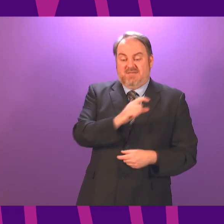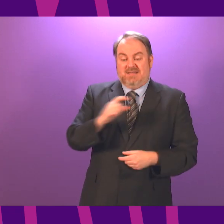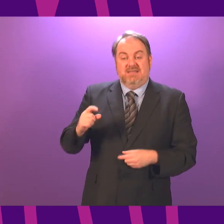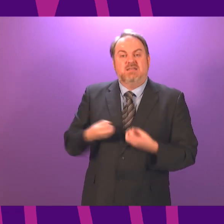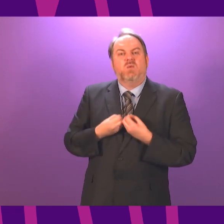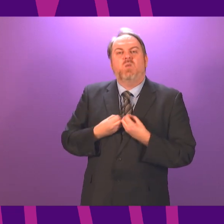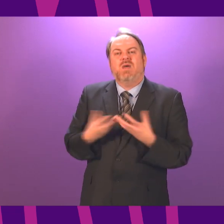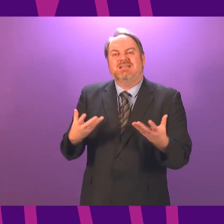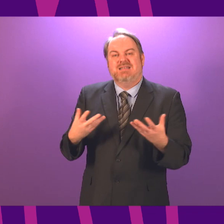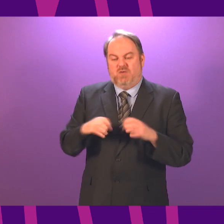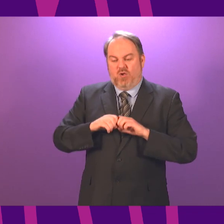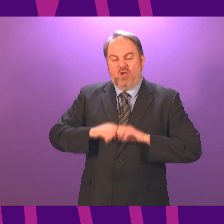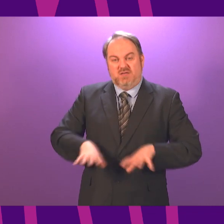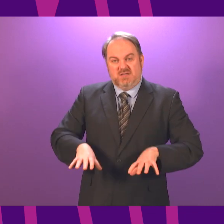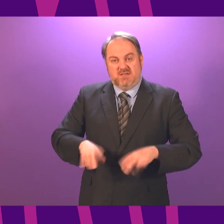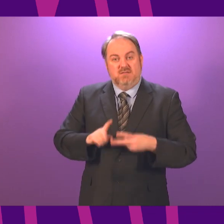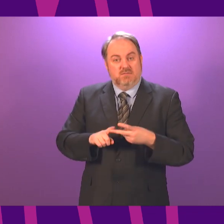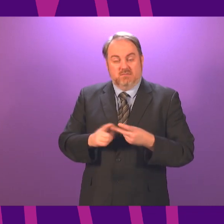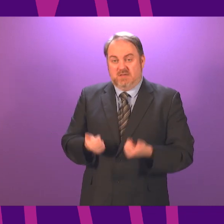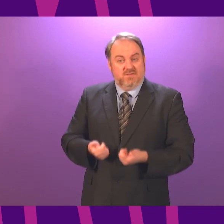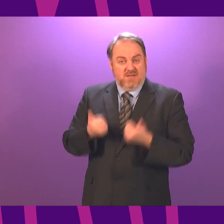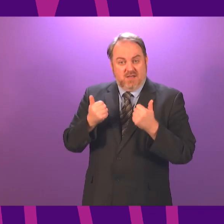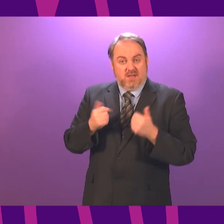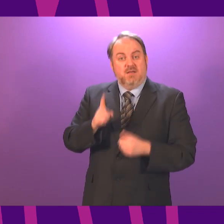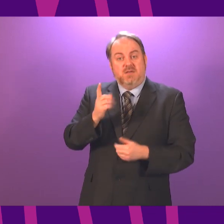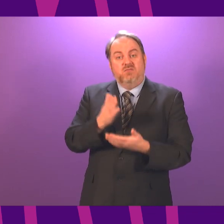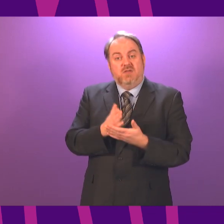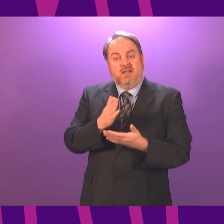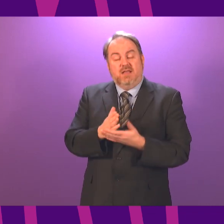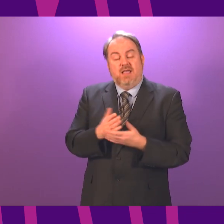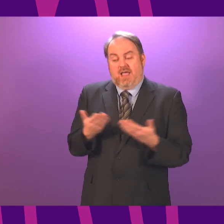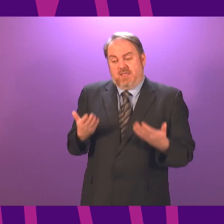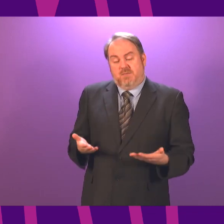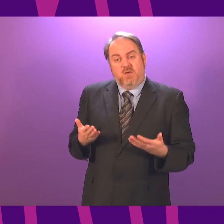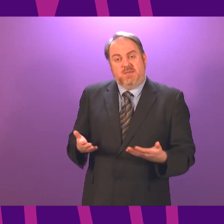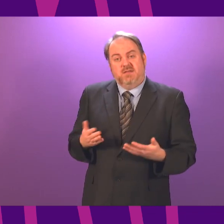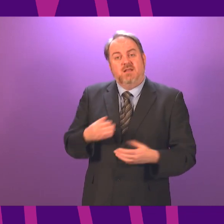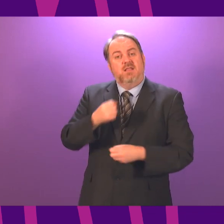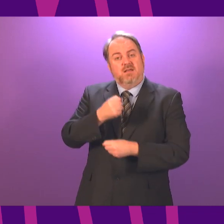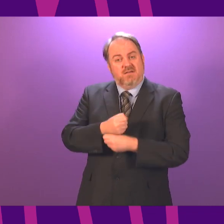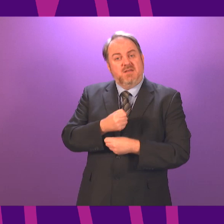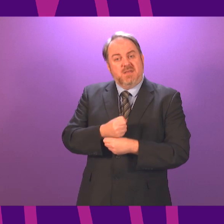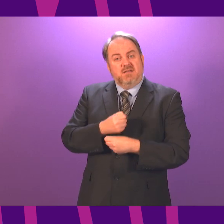There is no interest in any part of the Government in not being transparent about this. This is a